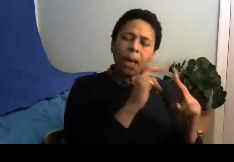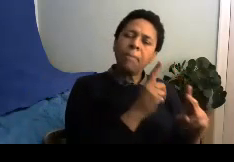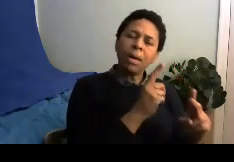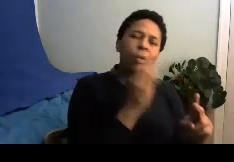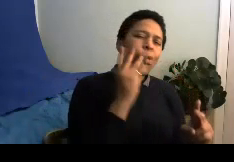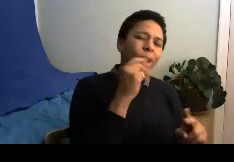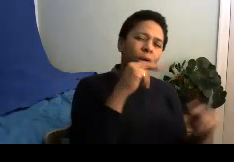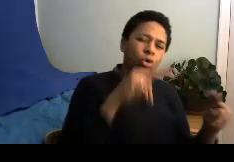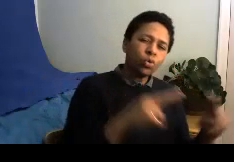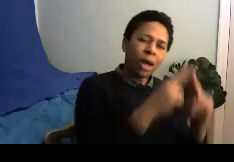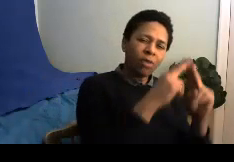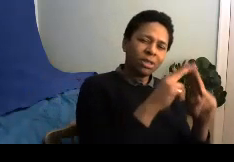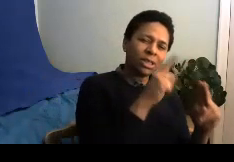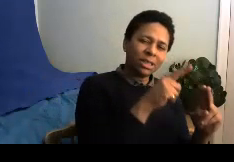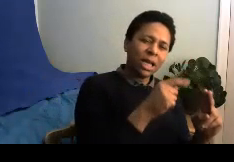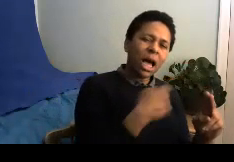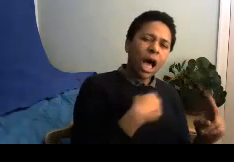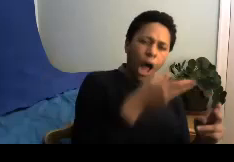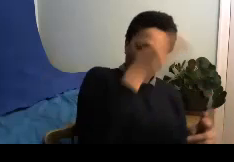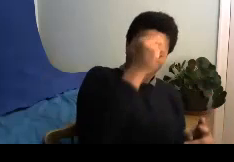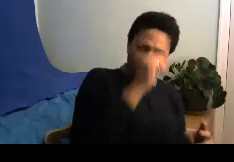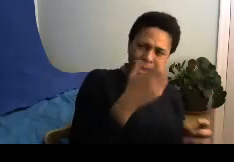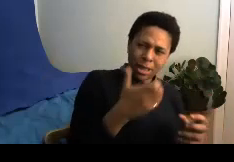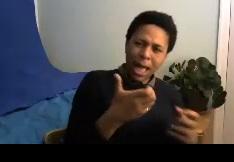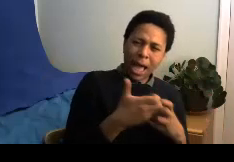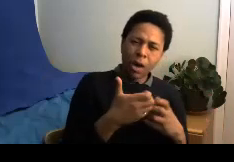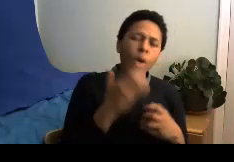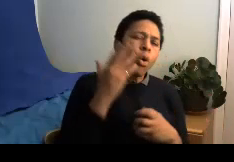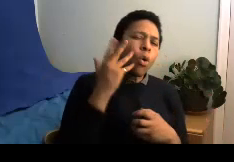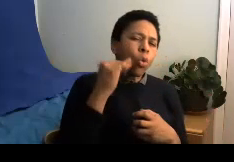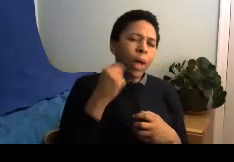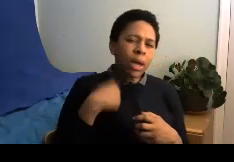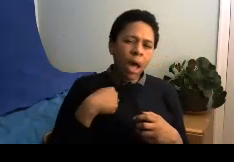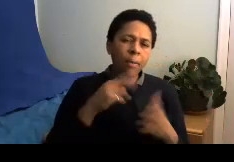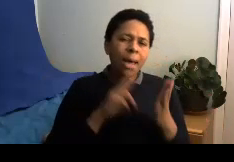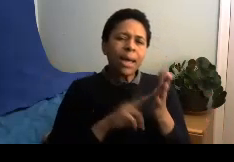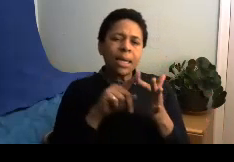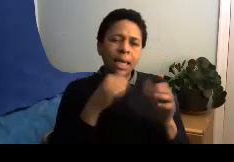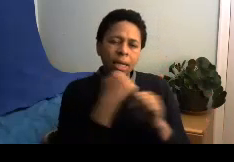people's responses to your presence, or was that effect and